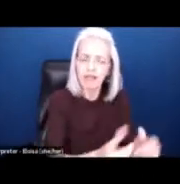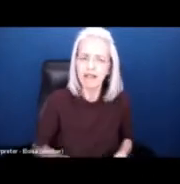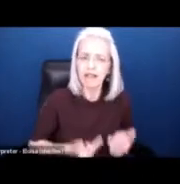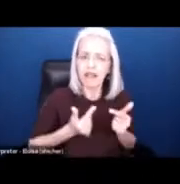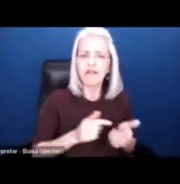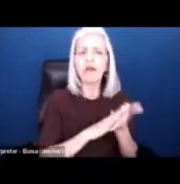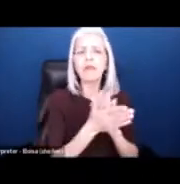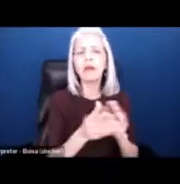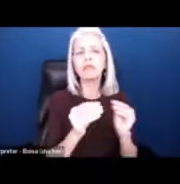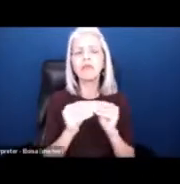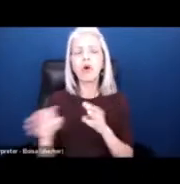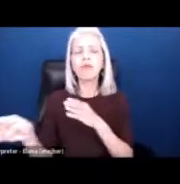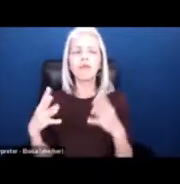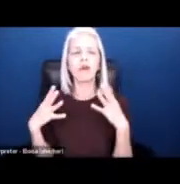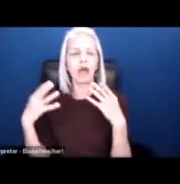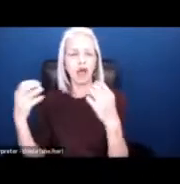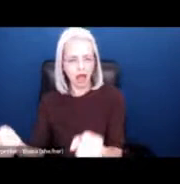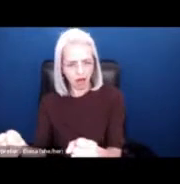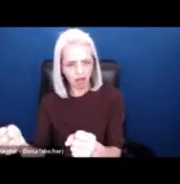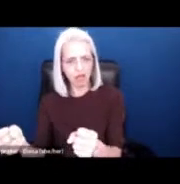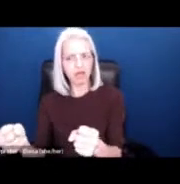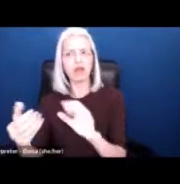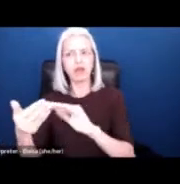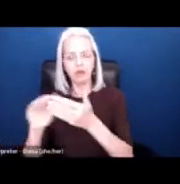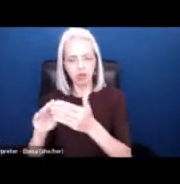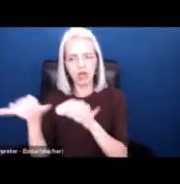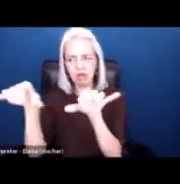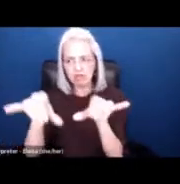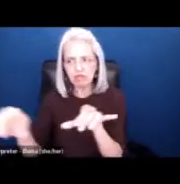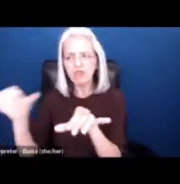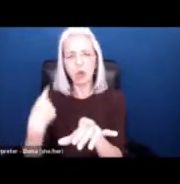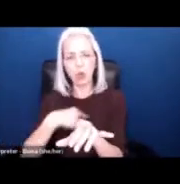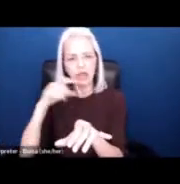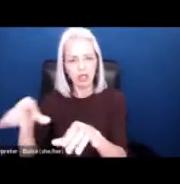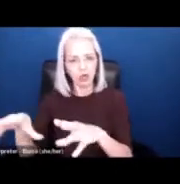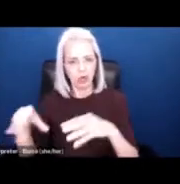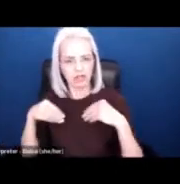health community paradigm that we need to adopt, in order to have people have successful long